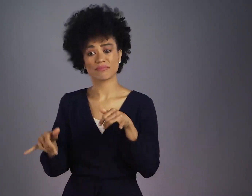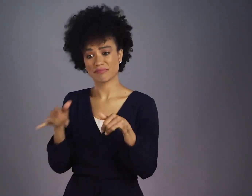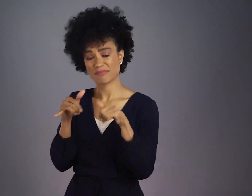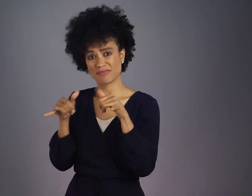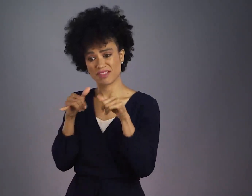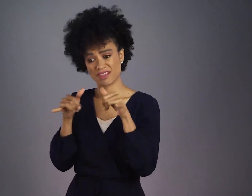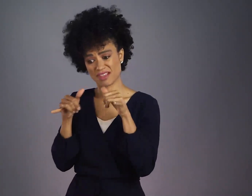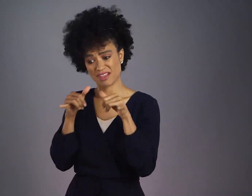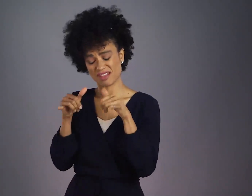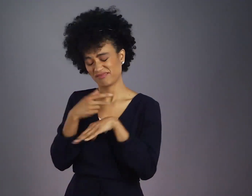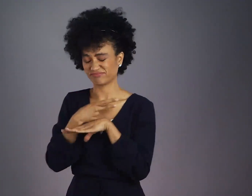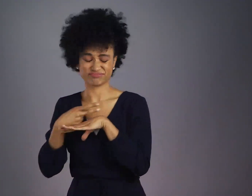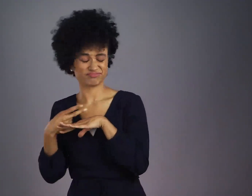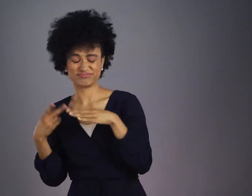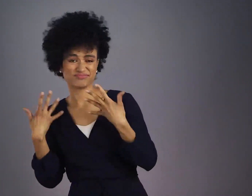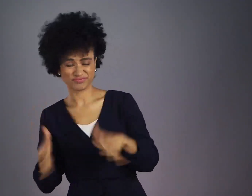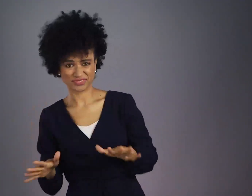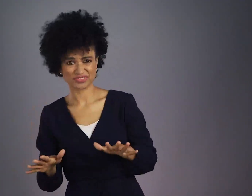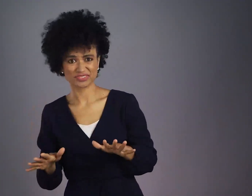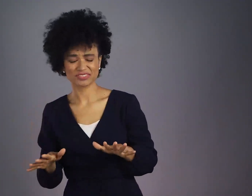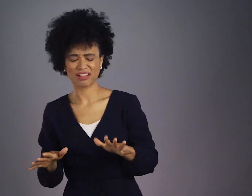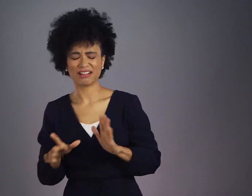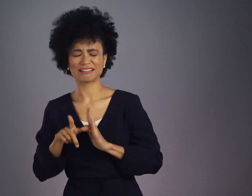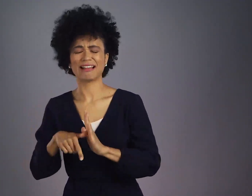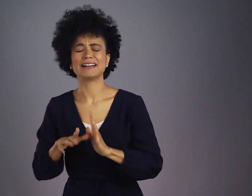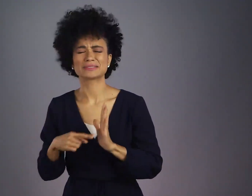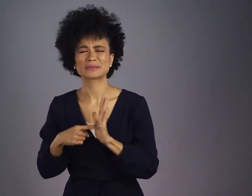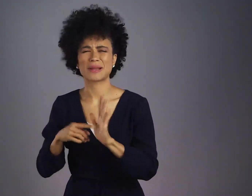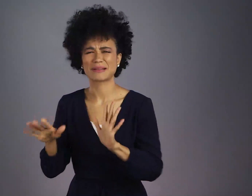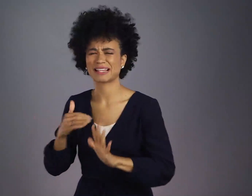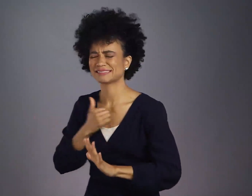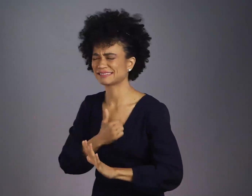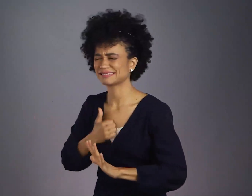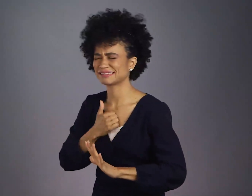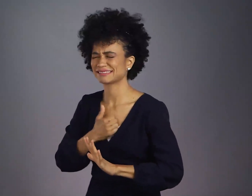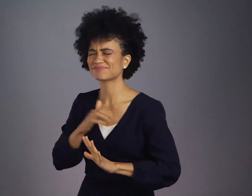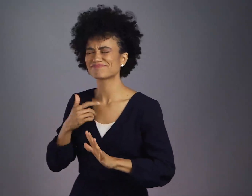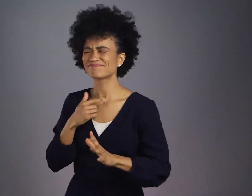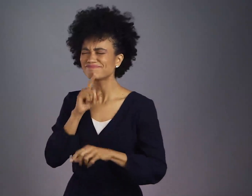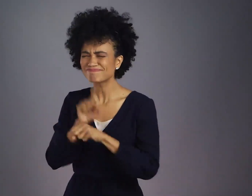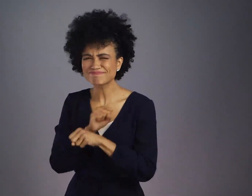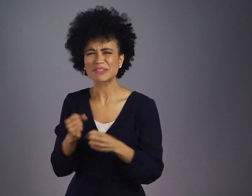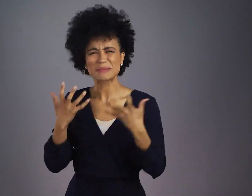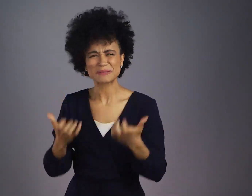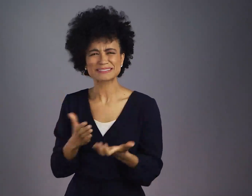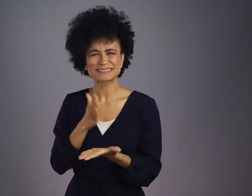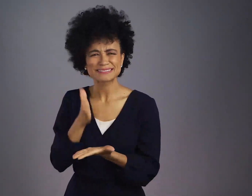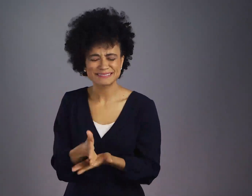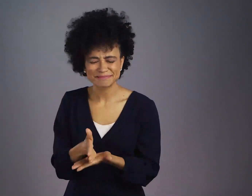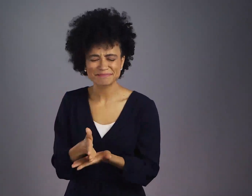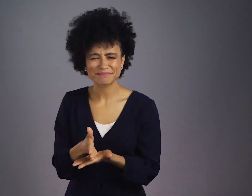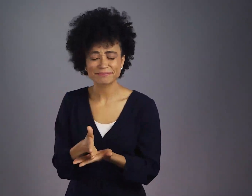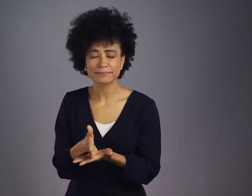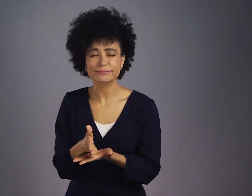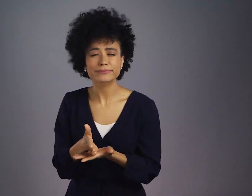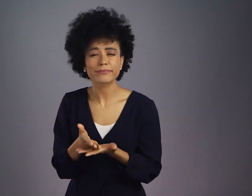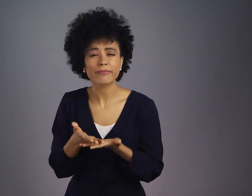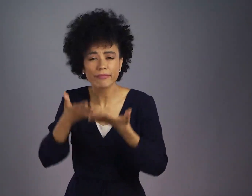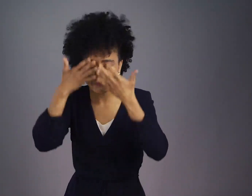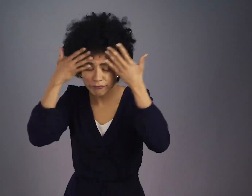He is remorseful after serious drinking bouts and tells you he wants to stop. But when he gets over the spree, he begins to think once more